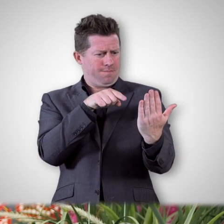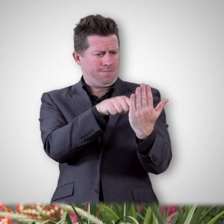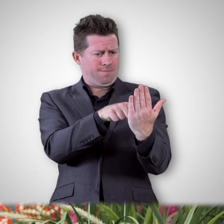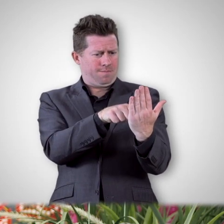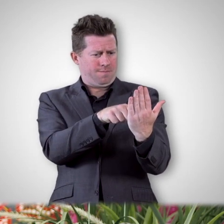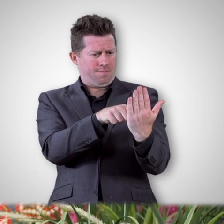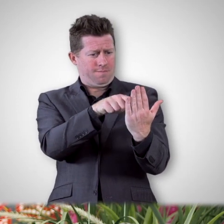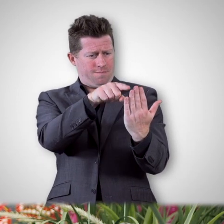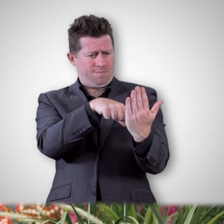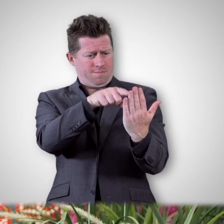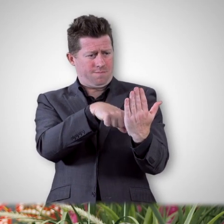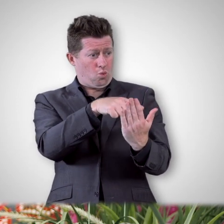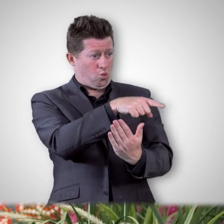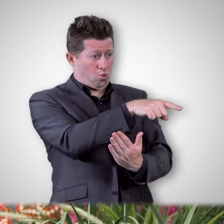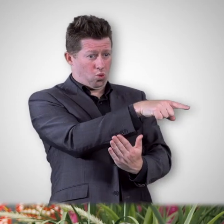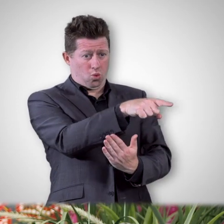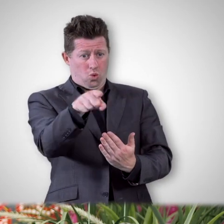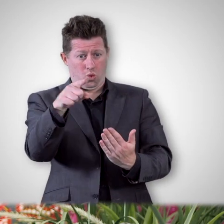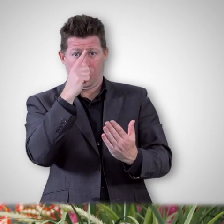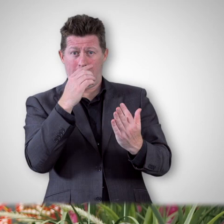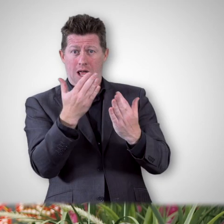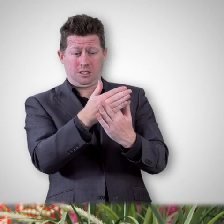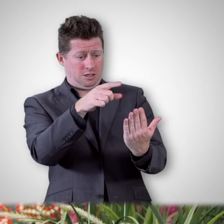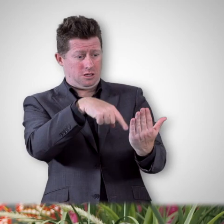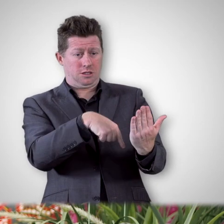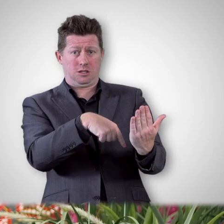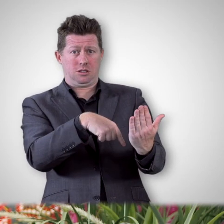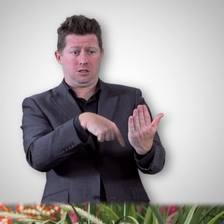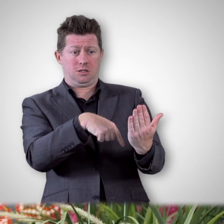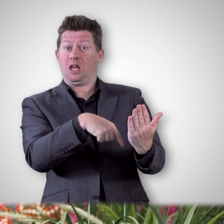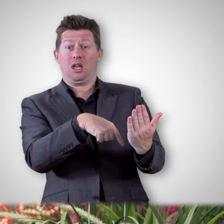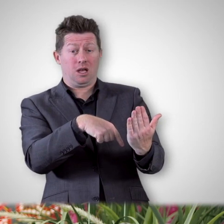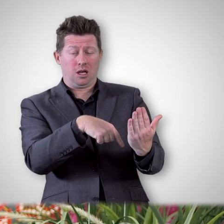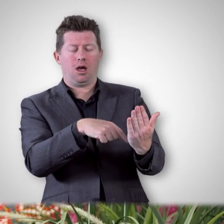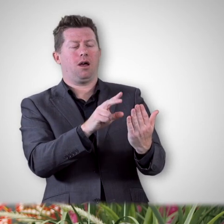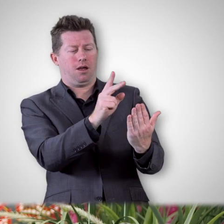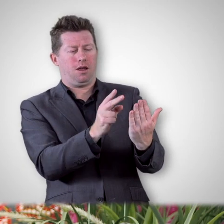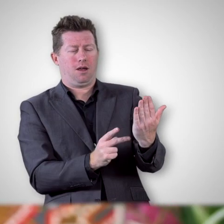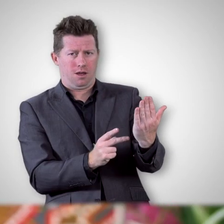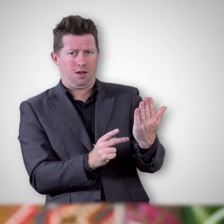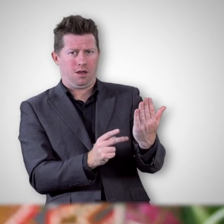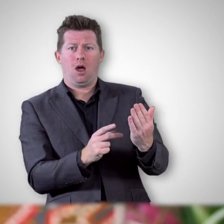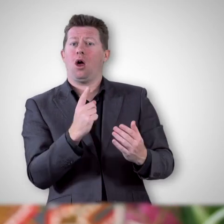‘can everyone in my class access this’ and then I make the changes from there. One of the other